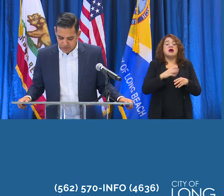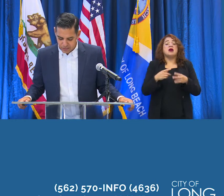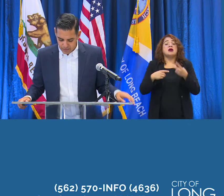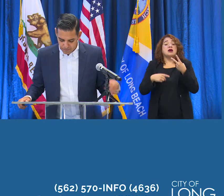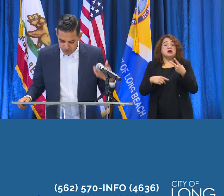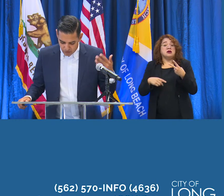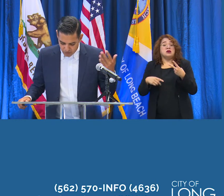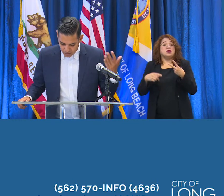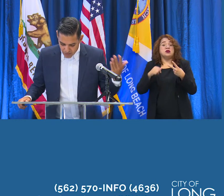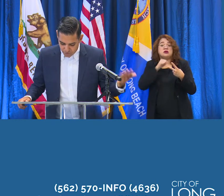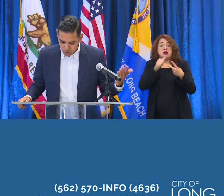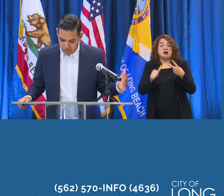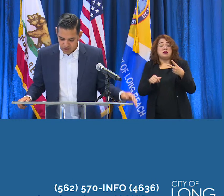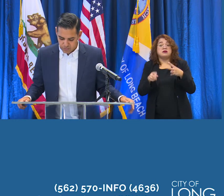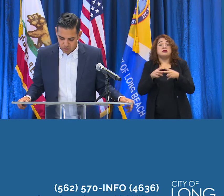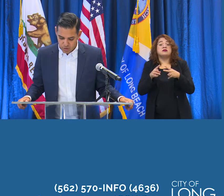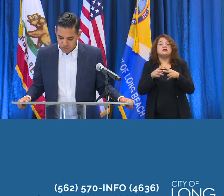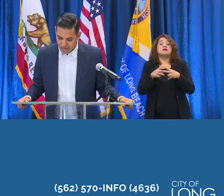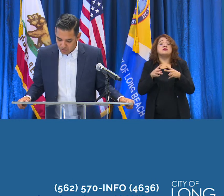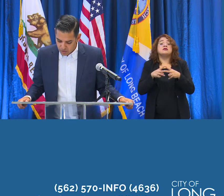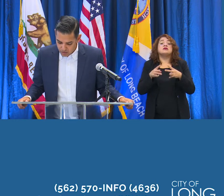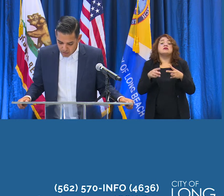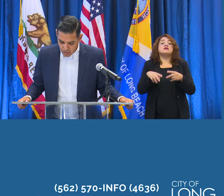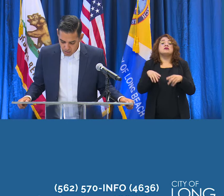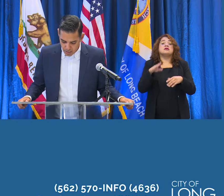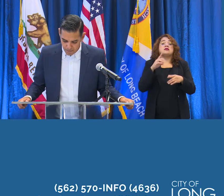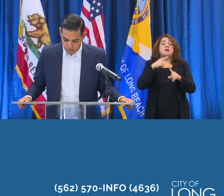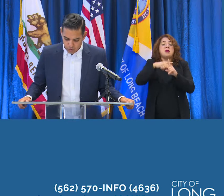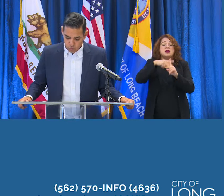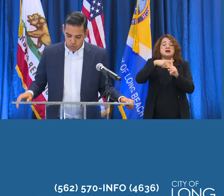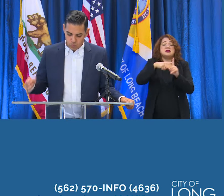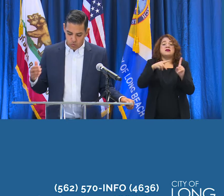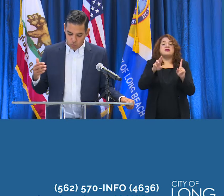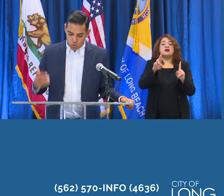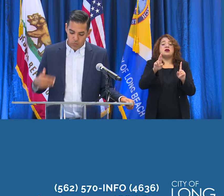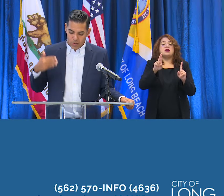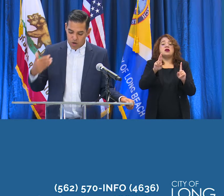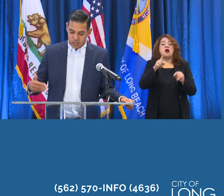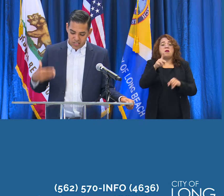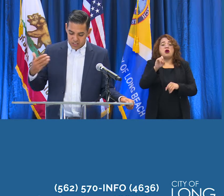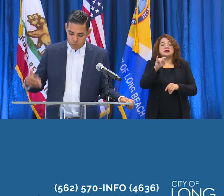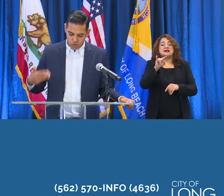the average test per 100,000. They want us to test more than